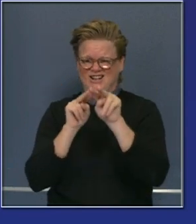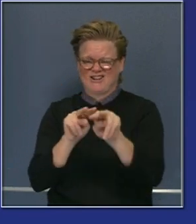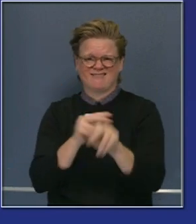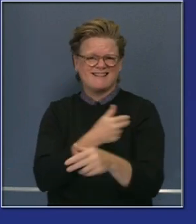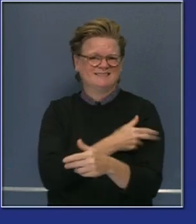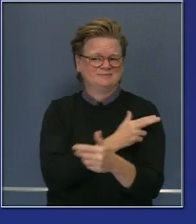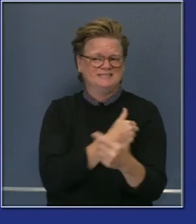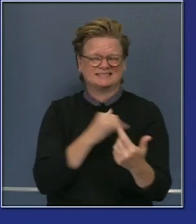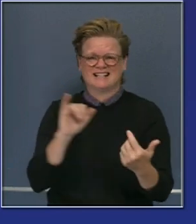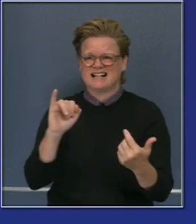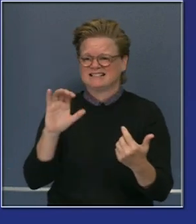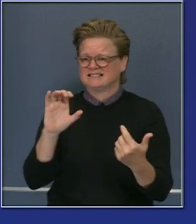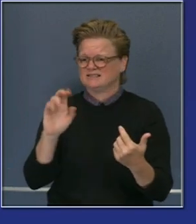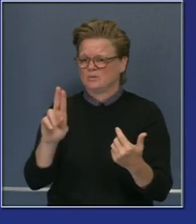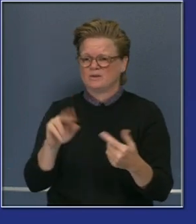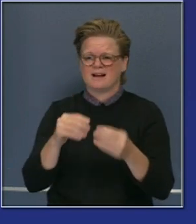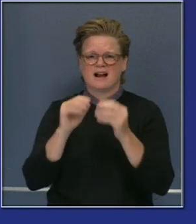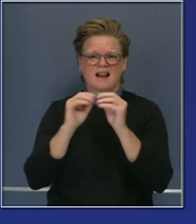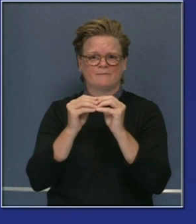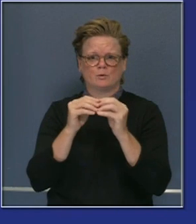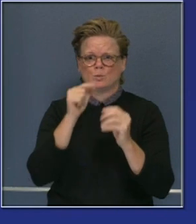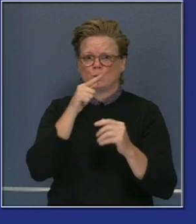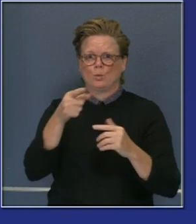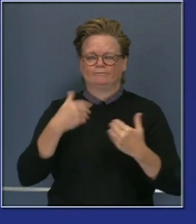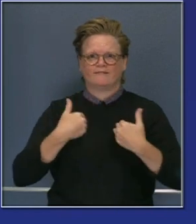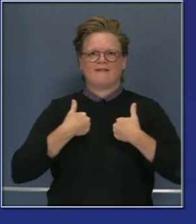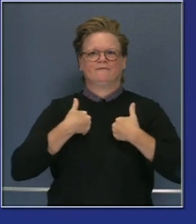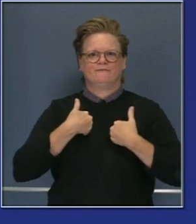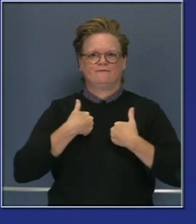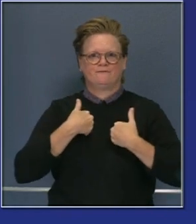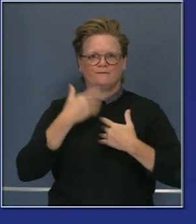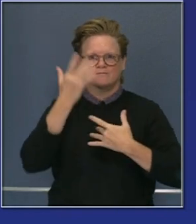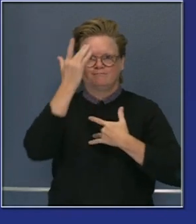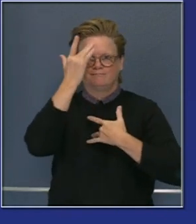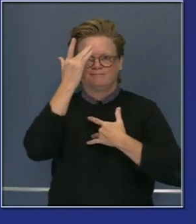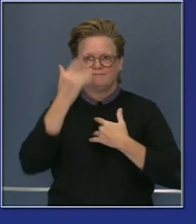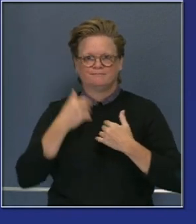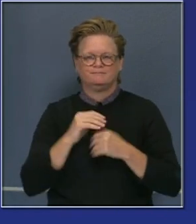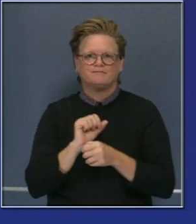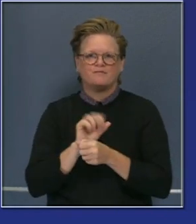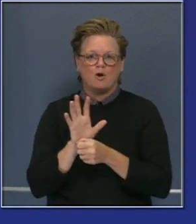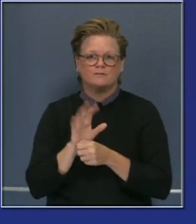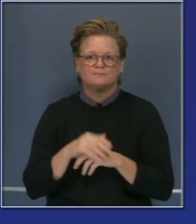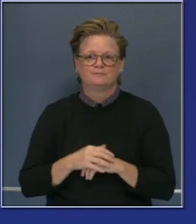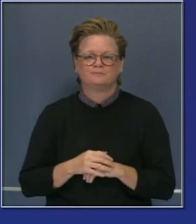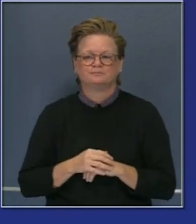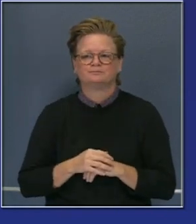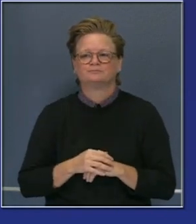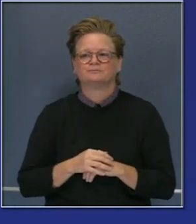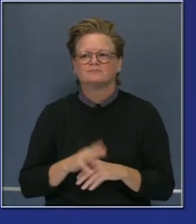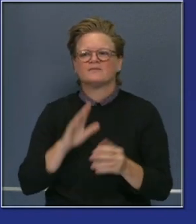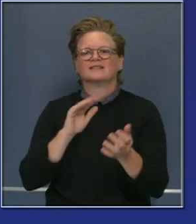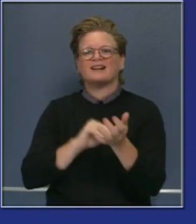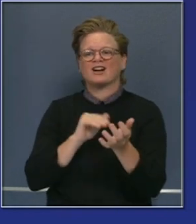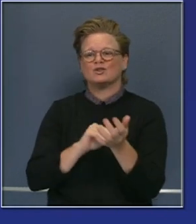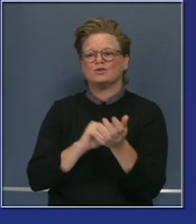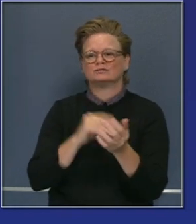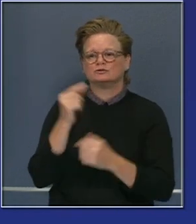LIKE THINGS THAT INCLUDE HOSPITALIZATIONS. I WANT TO PROVIDE THE SLIDE AS